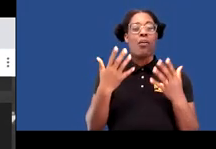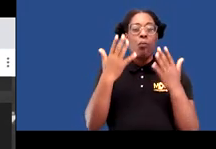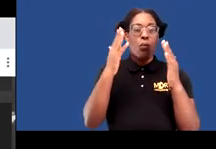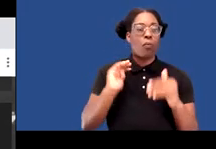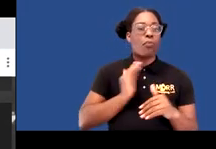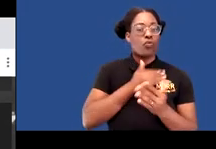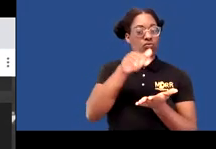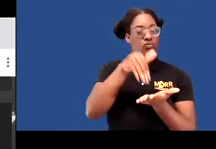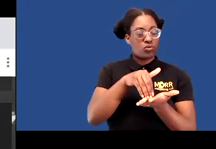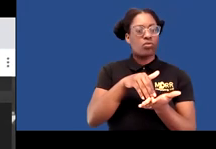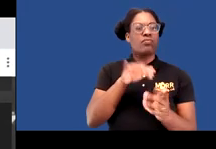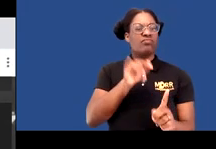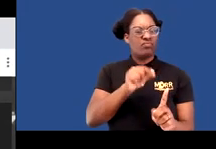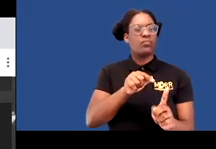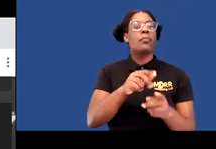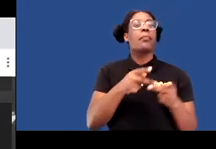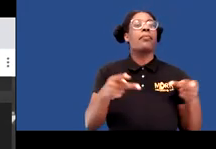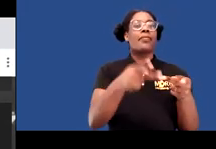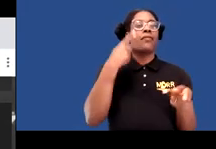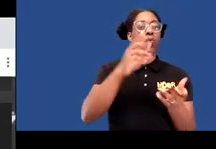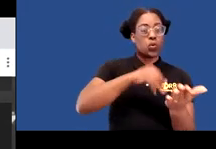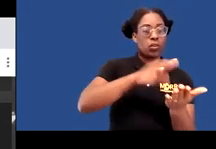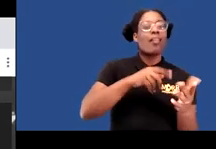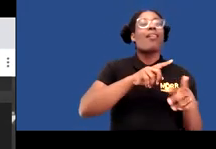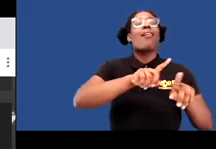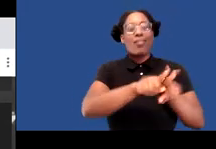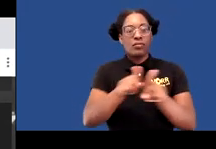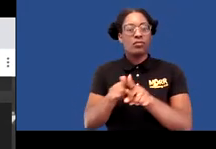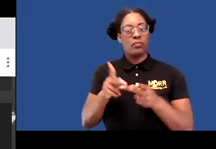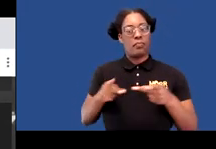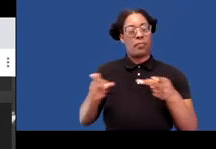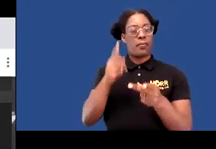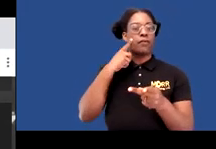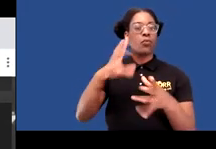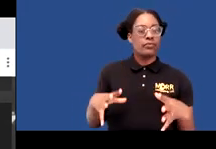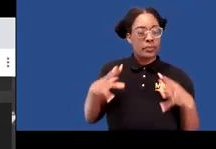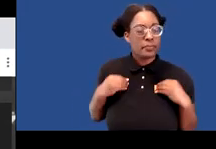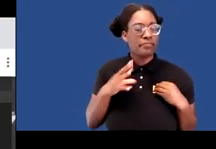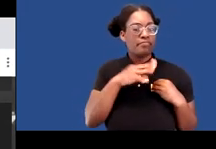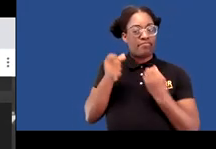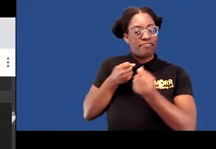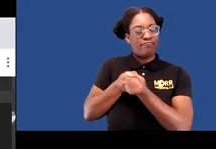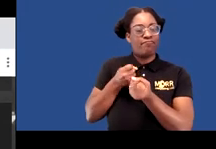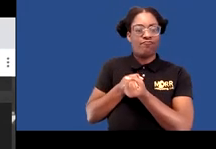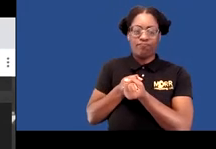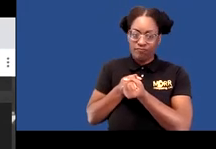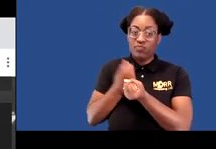"but also one of acceptance and advocacy. "It's so important for students to have a variety of outlets on campus and safe spaces.